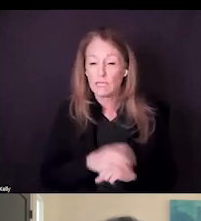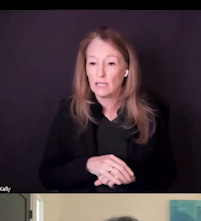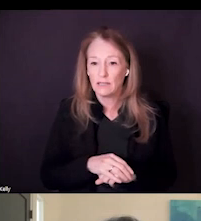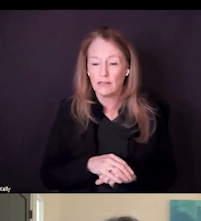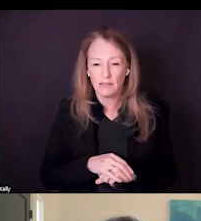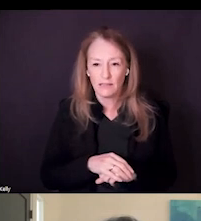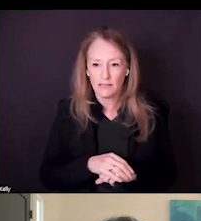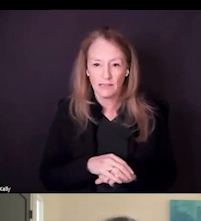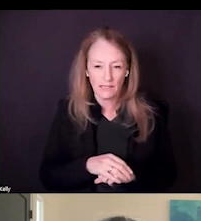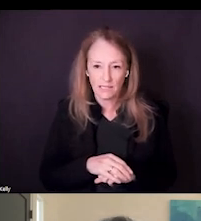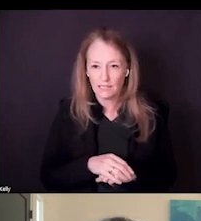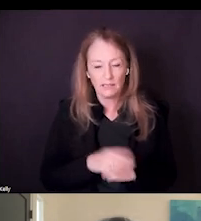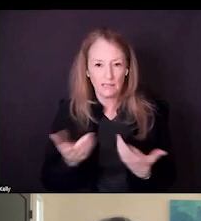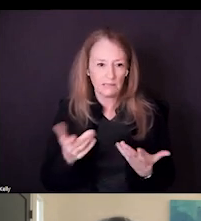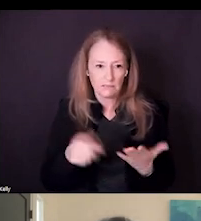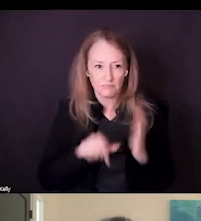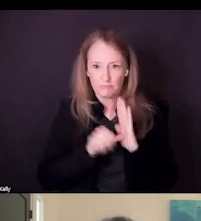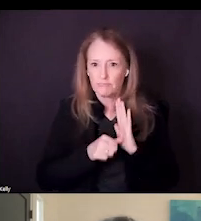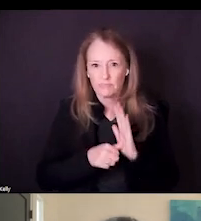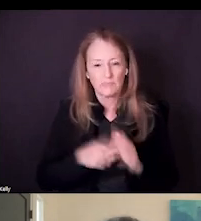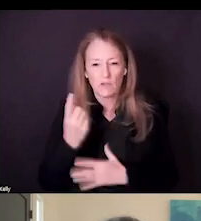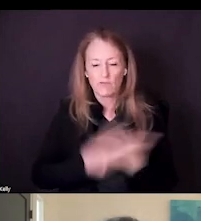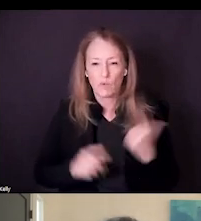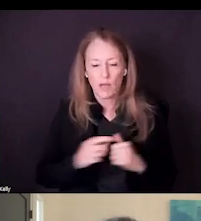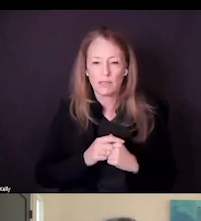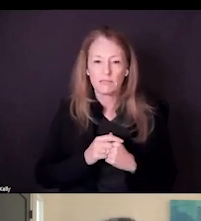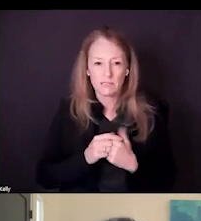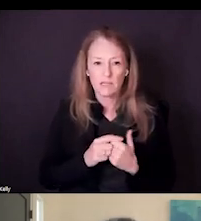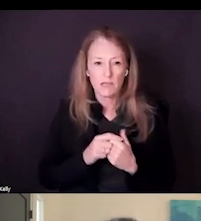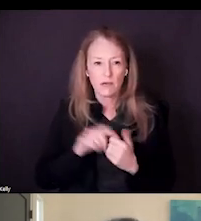LIVE IS TO BE. THAT IS REALLY TO CONNECT OTHERS ACROSS THE